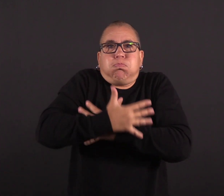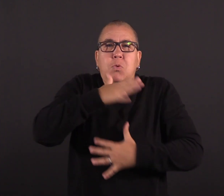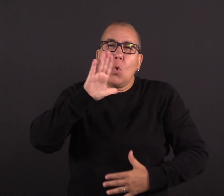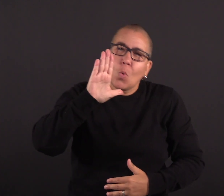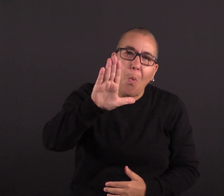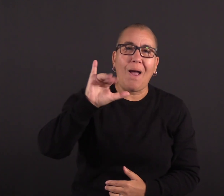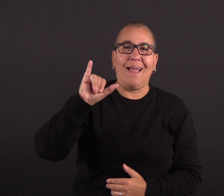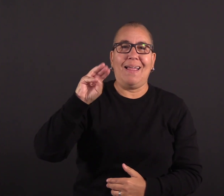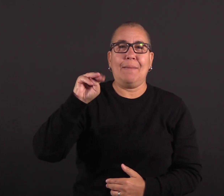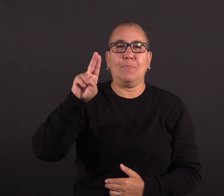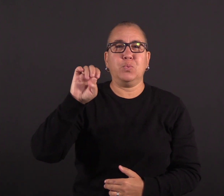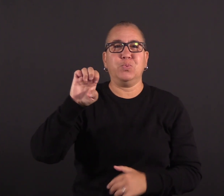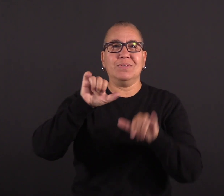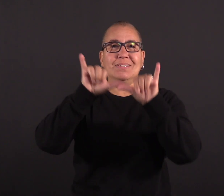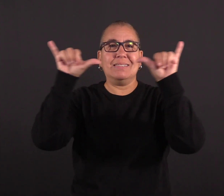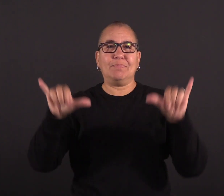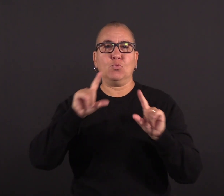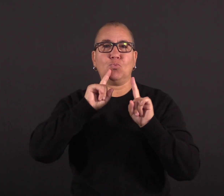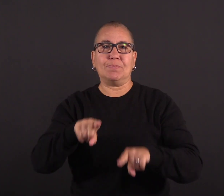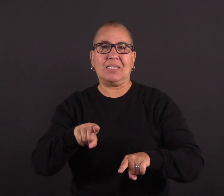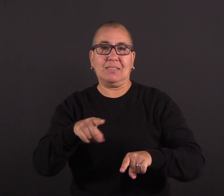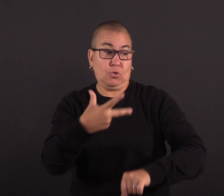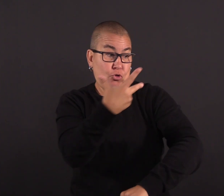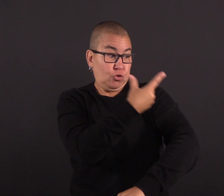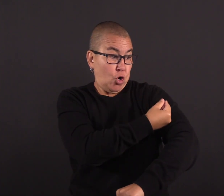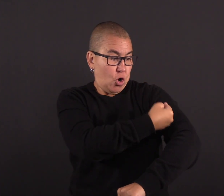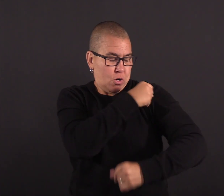The immune cells are important for quickly destroying the virus,